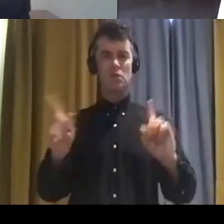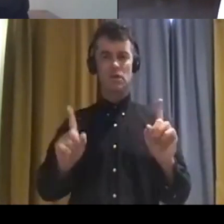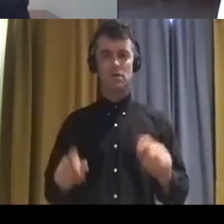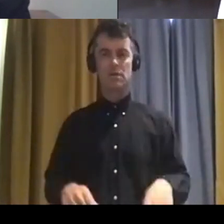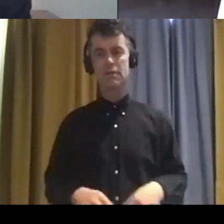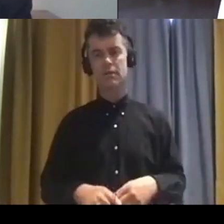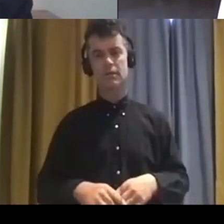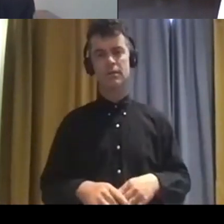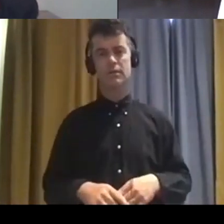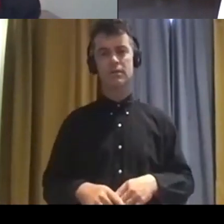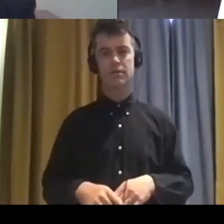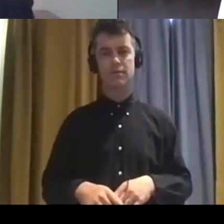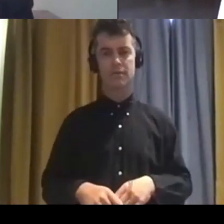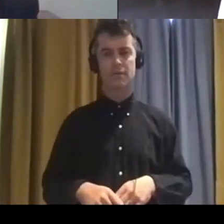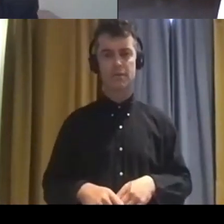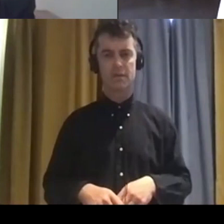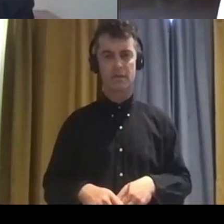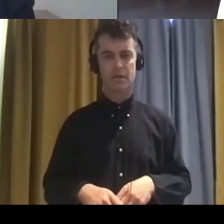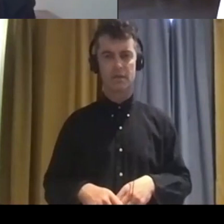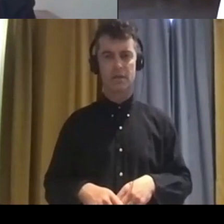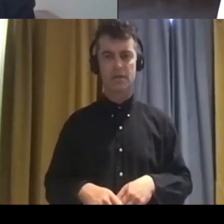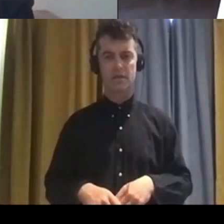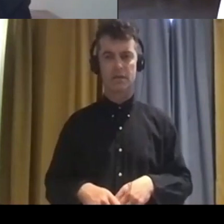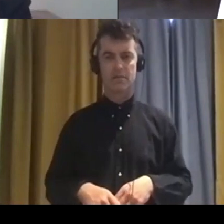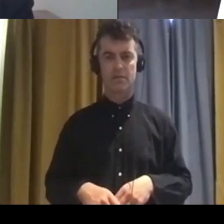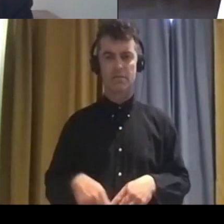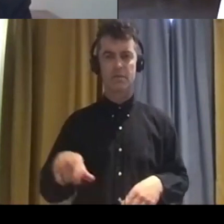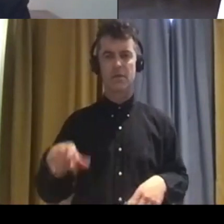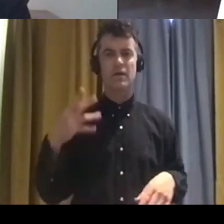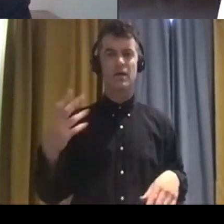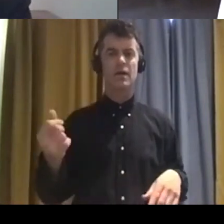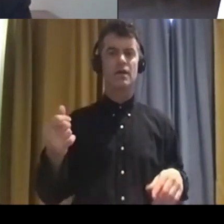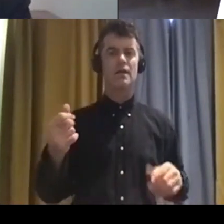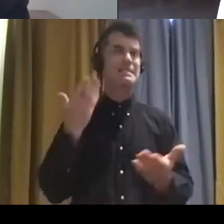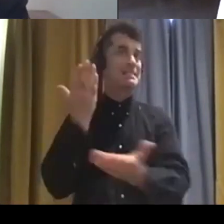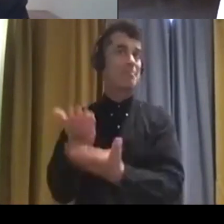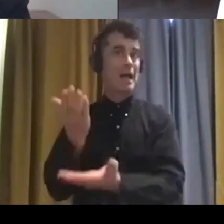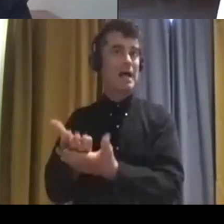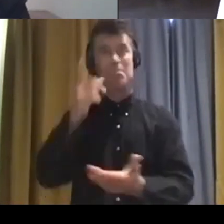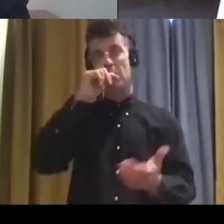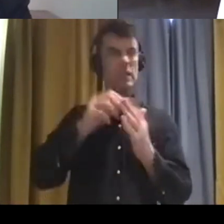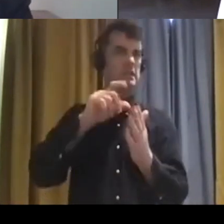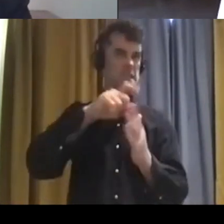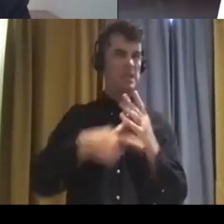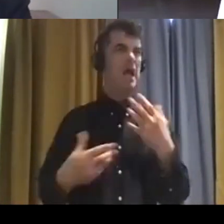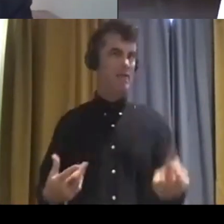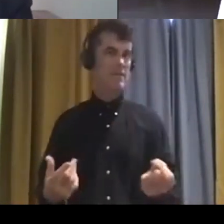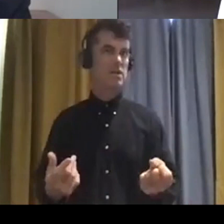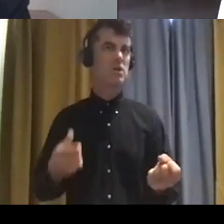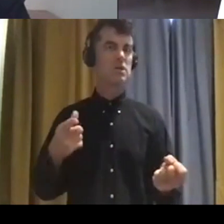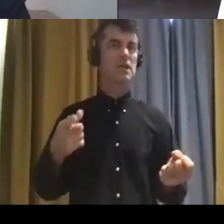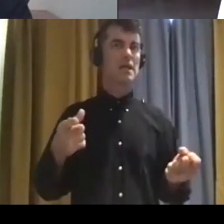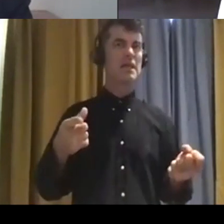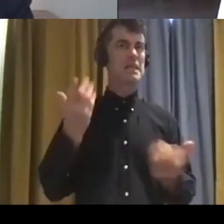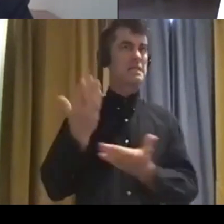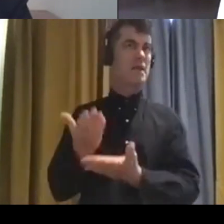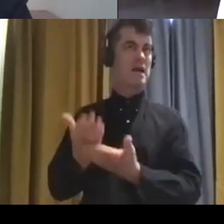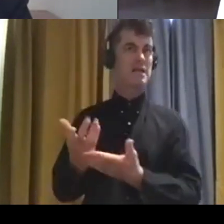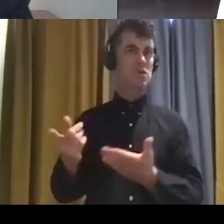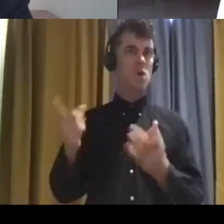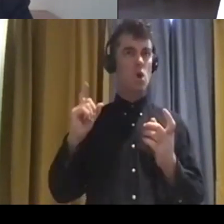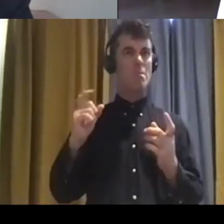You got a full demand in people with disabilities that is almost 2 billion people globally.